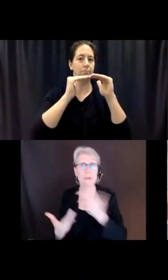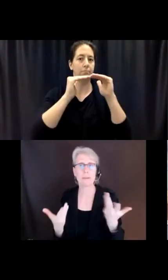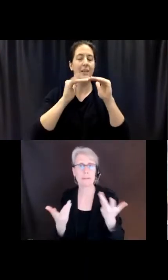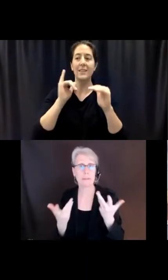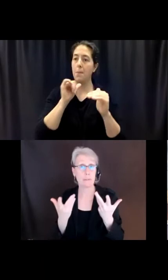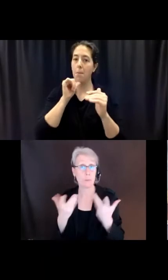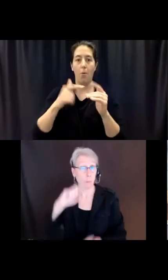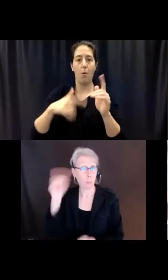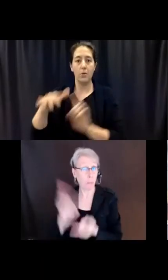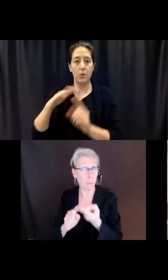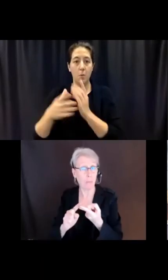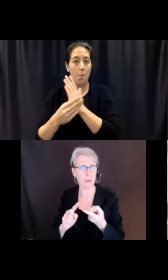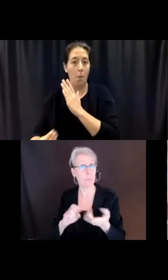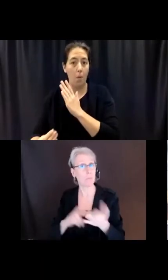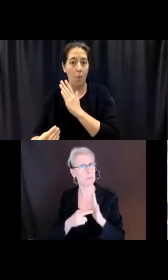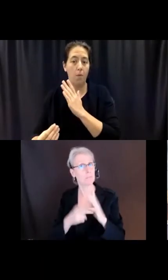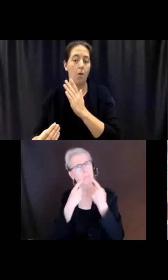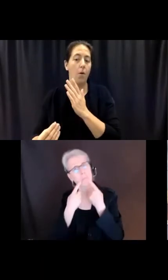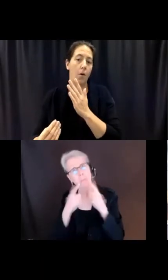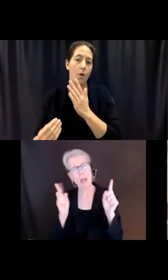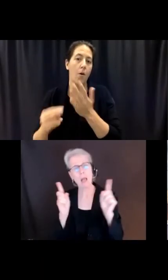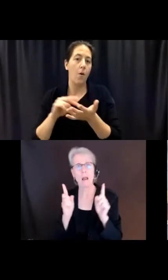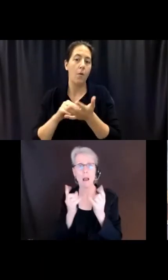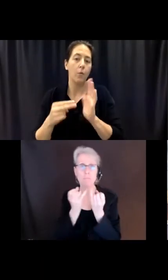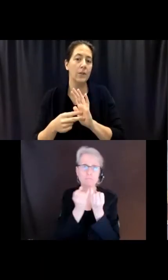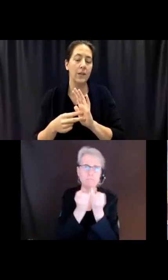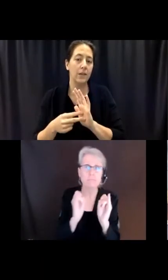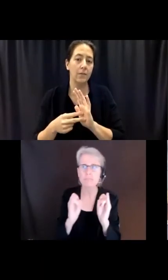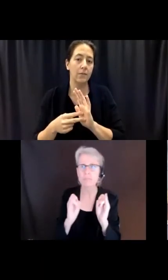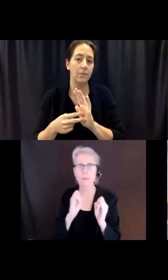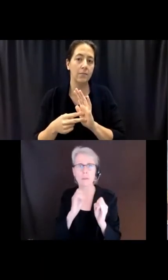AUTONOMY, THERE WOULD BE MORE INDEPENDENCE, WE WOULDN'T BE RELYING ON THINGS. LIKE WE